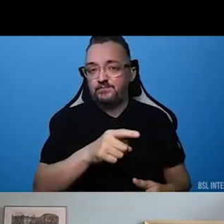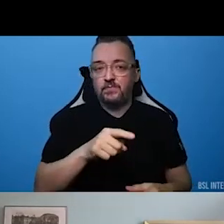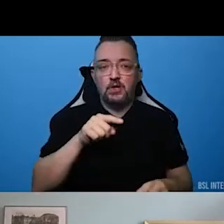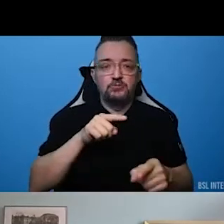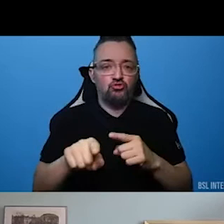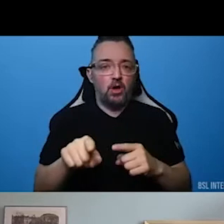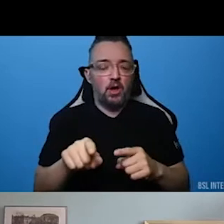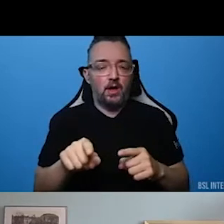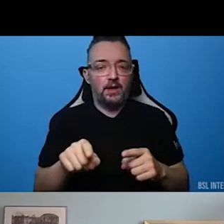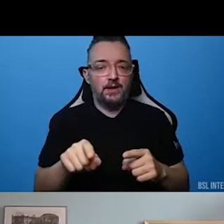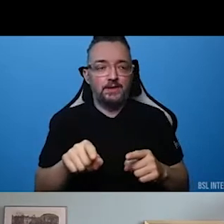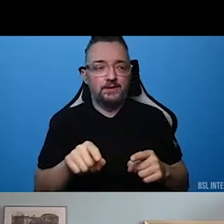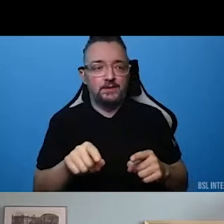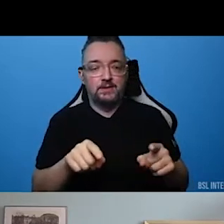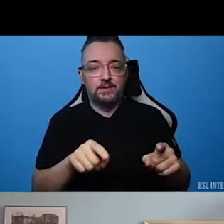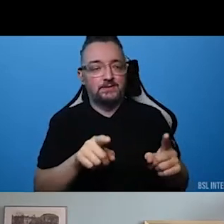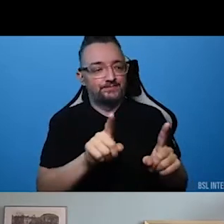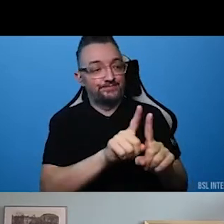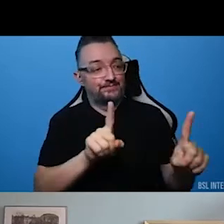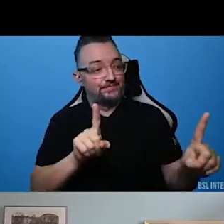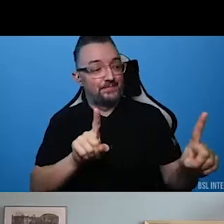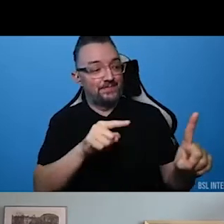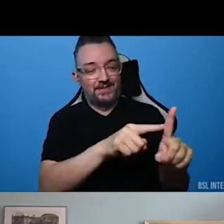close that distance, close that mental gap